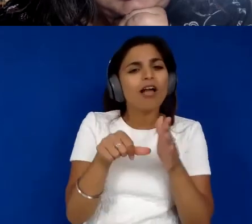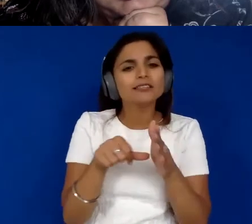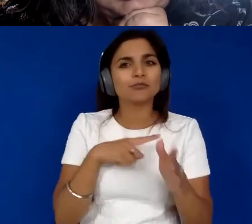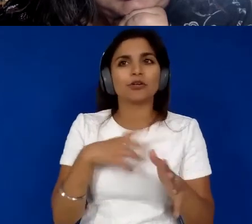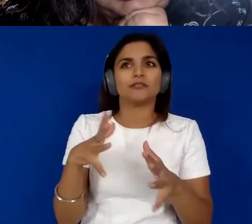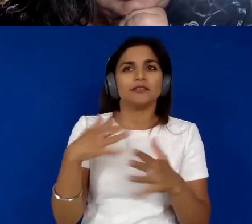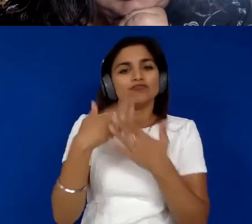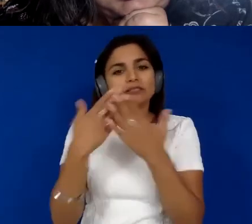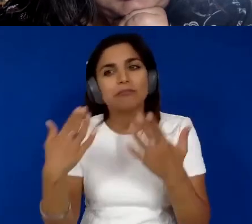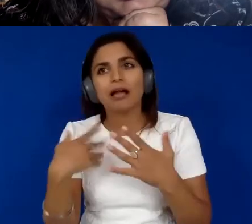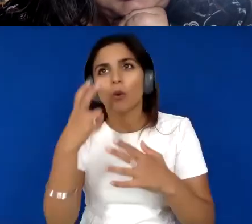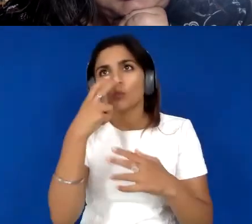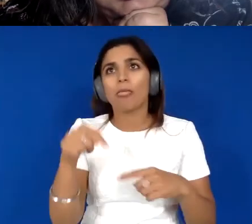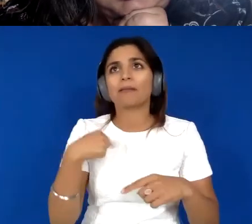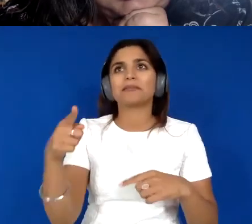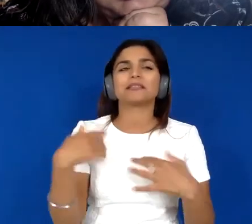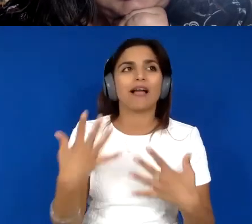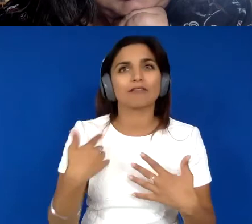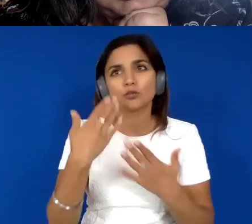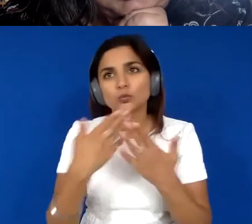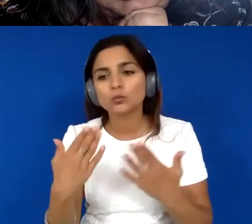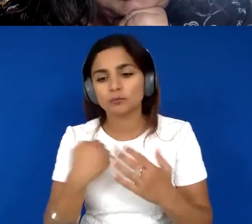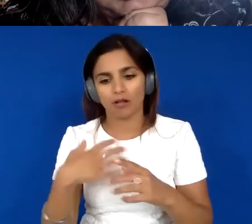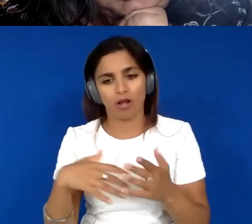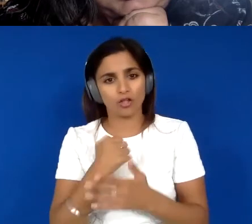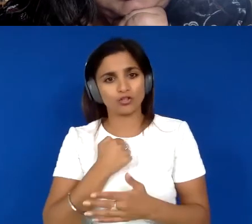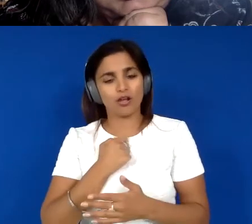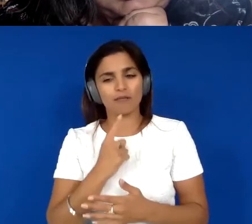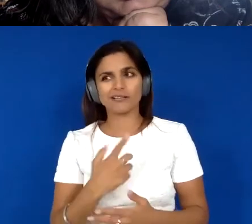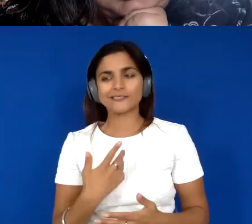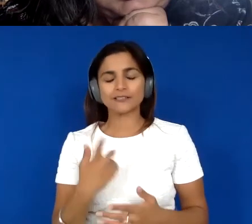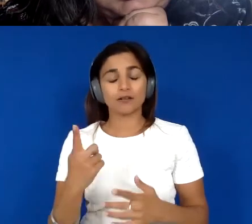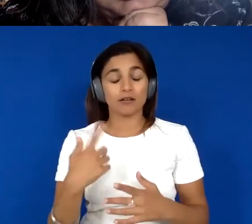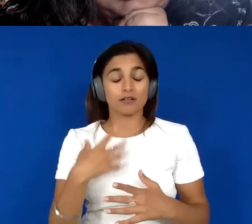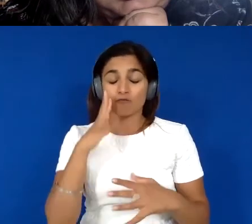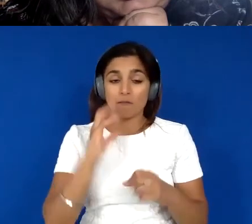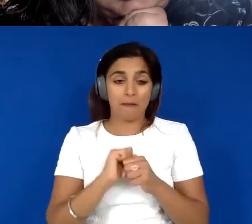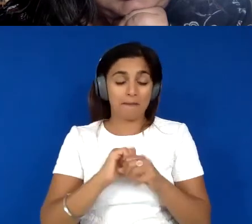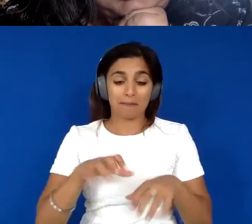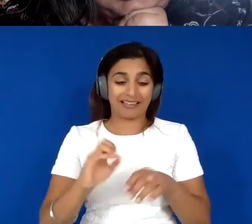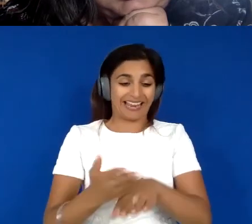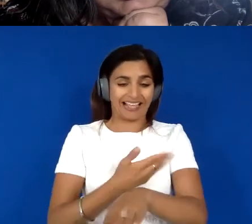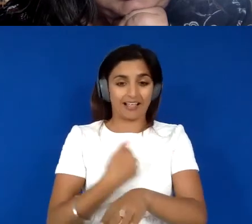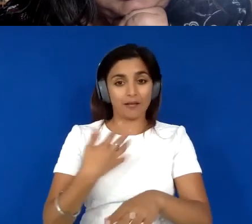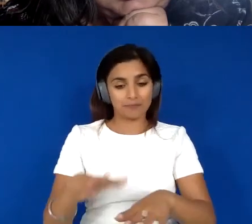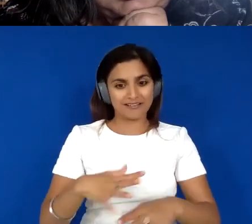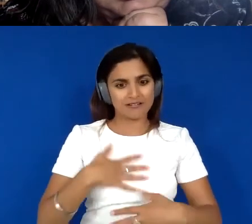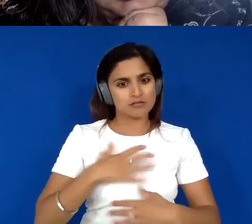that I went when I was at the beginning of this I was very frustrated and I definitely went too far the other way where I would just be like this is fake